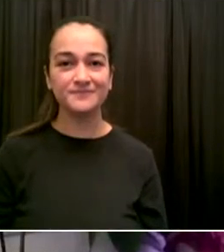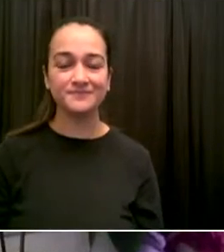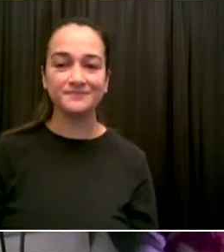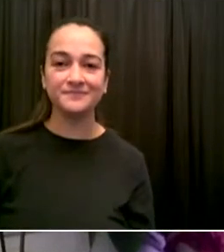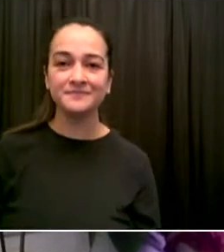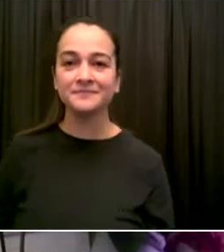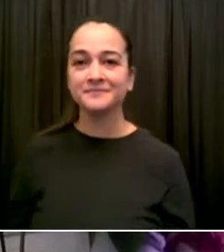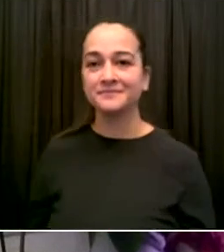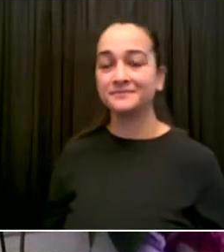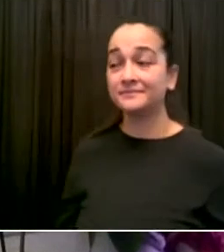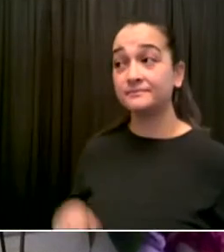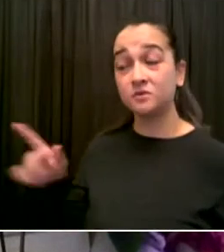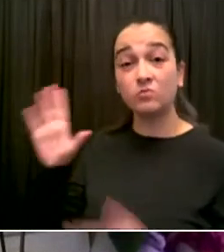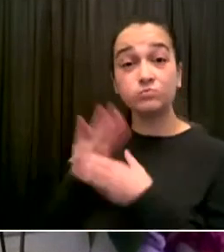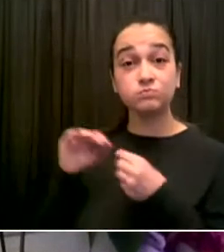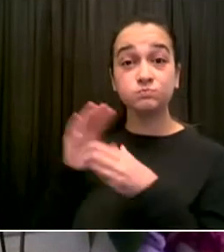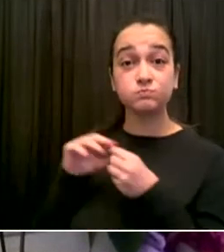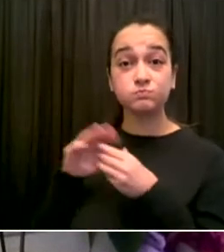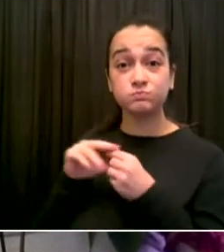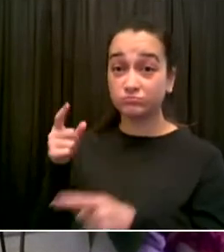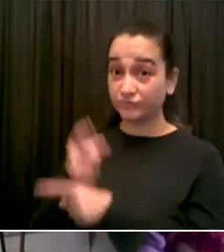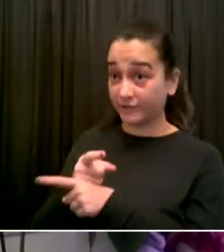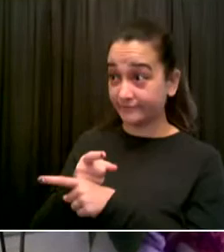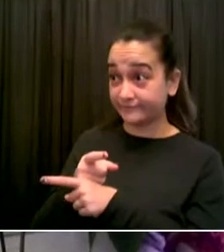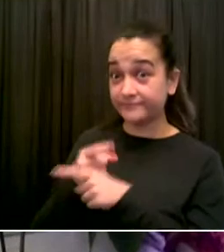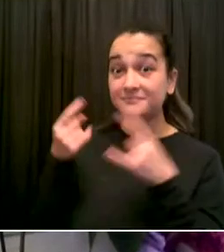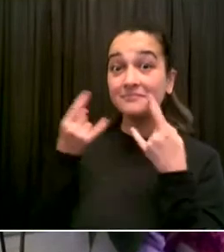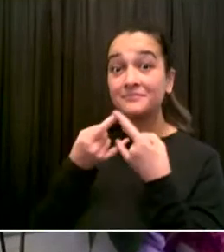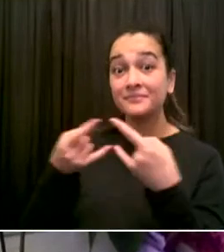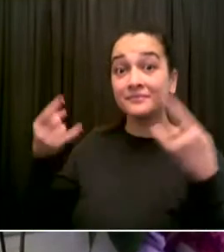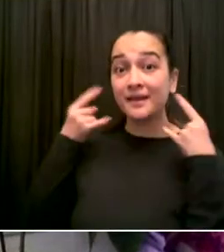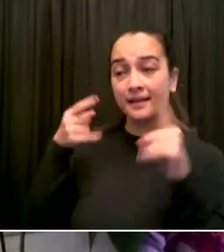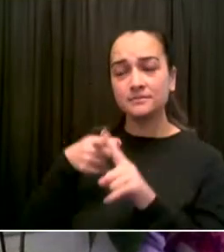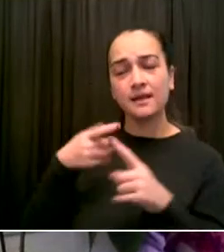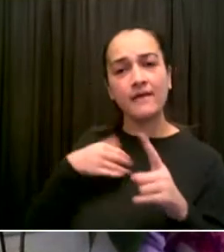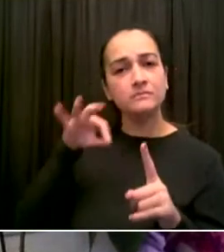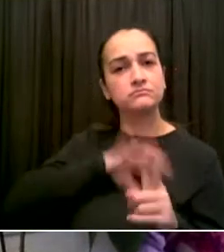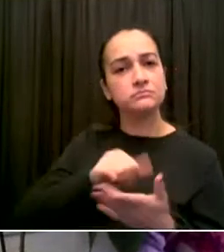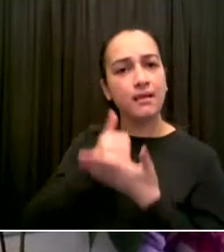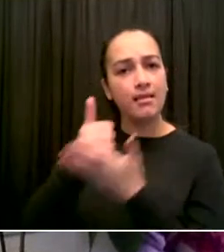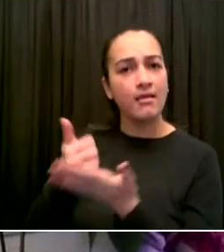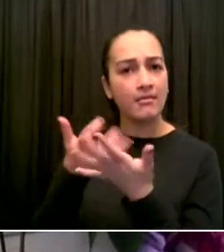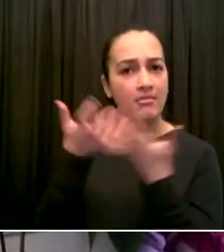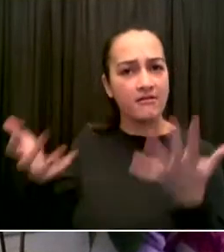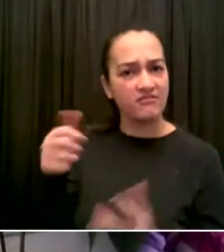BACK. I REALLY APPRECIATE YOUR POINT THAT FOLKS WEARING MASKS A REDNOIG SOMETHING FOR